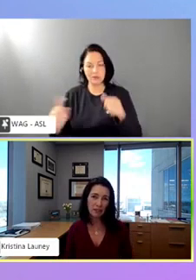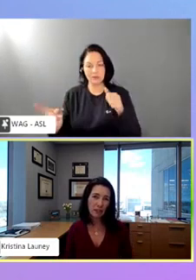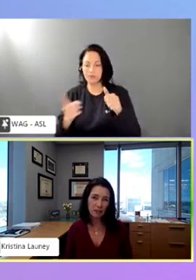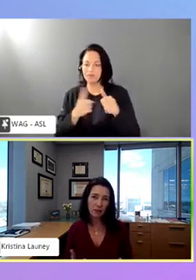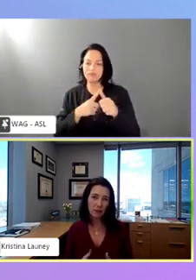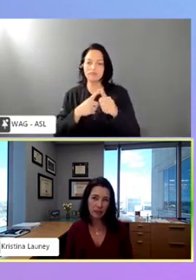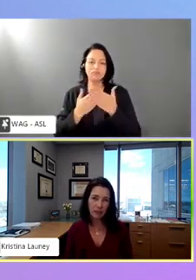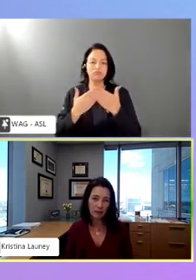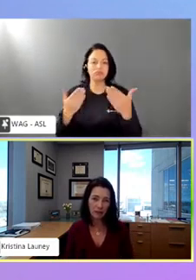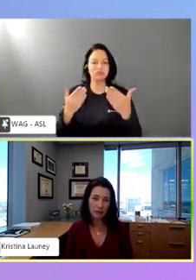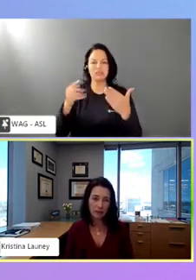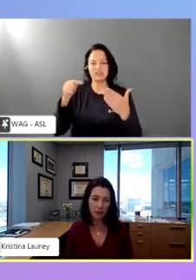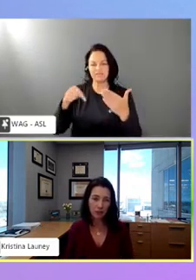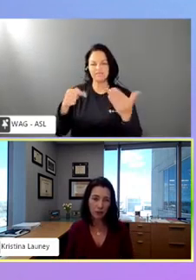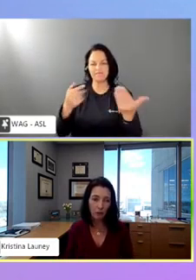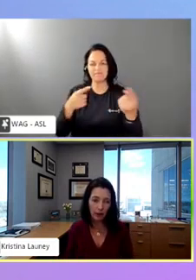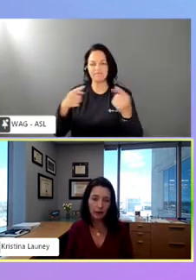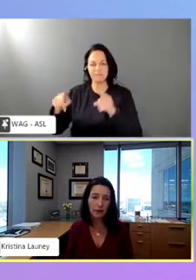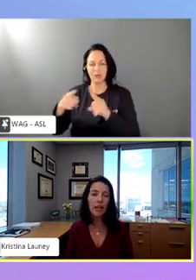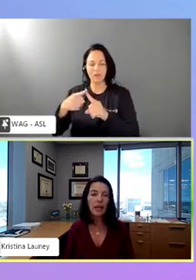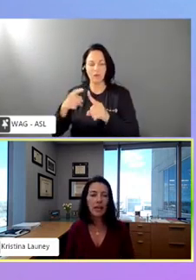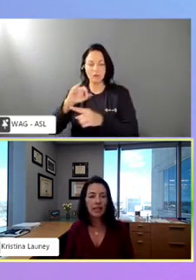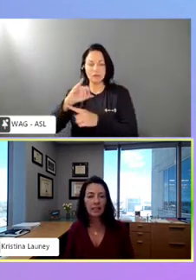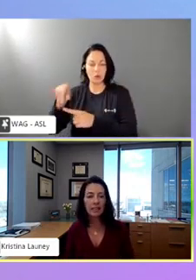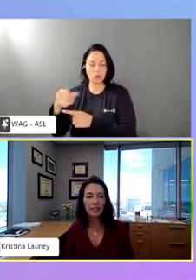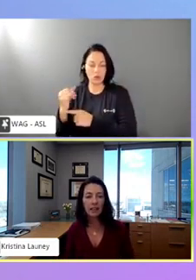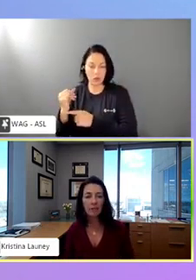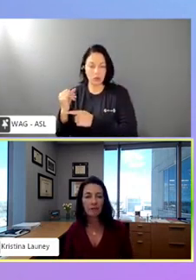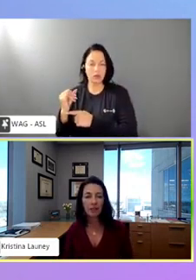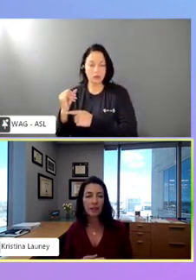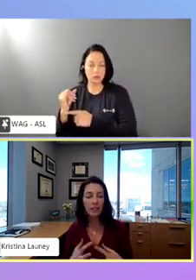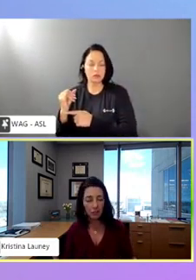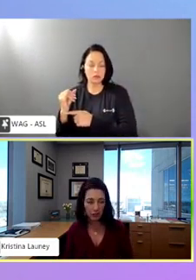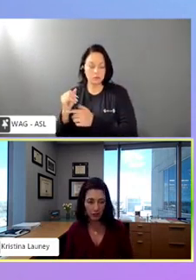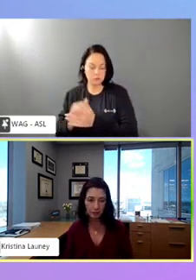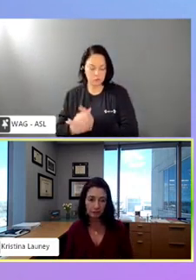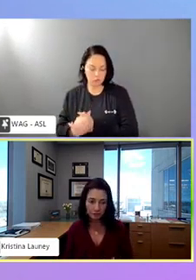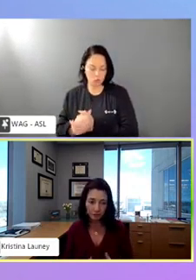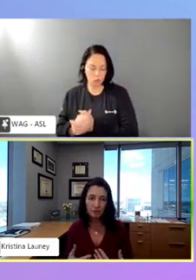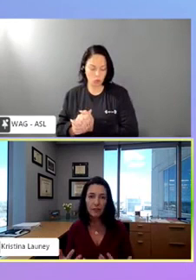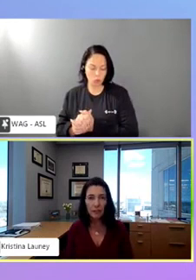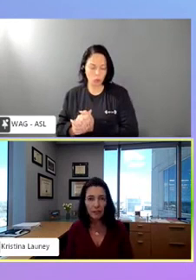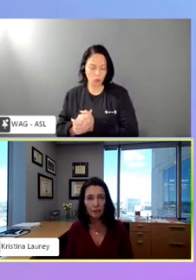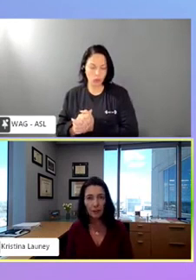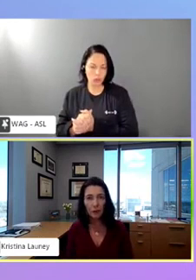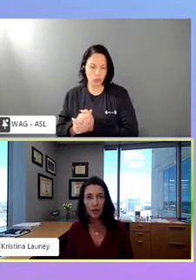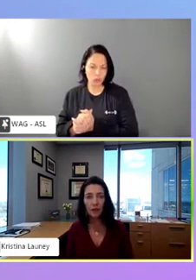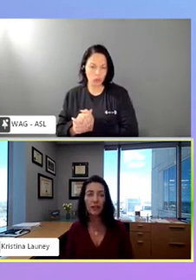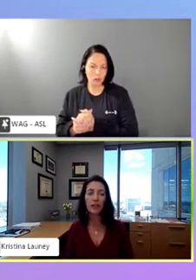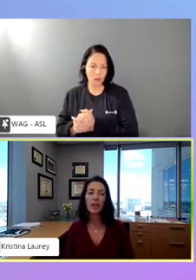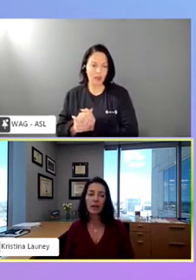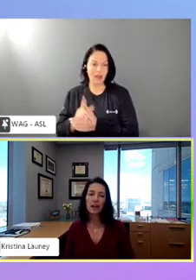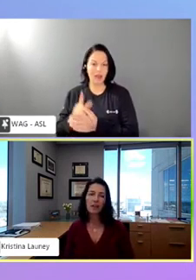captioning and online content, but also more broad aspects of accessibility as well. That was one of the first big